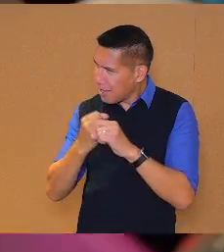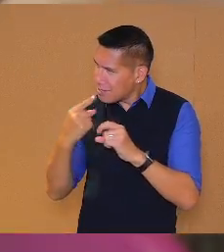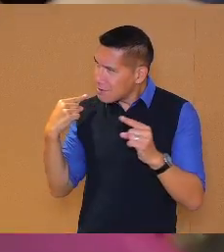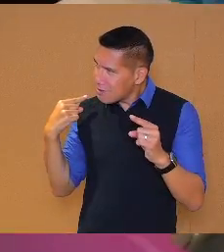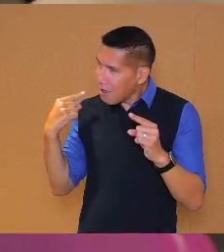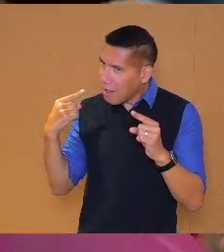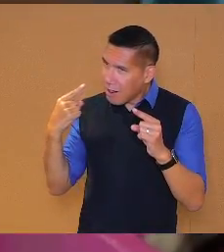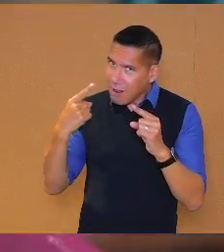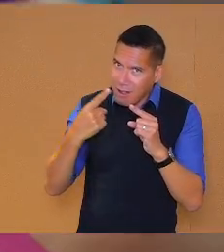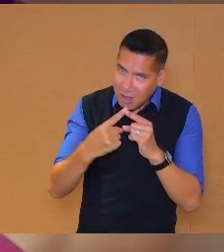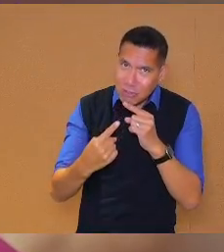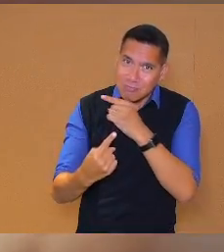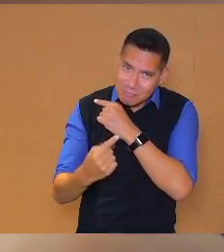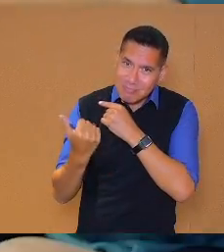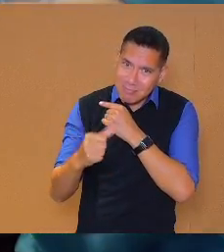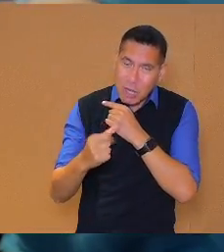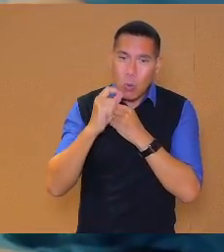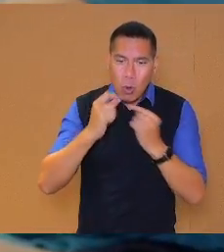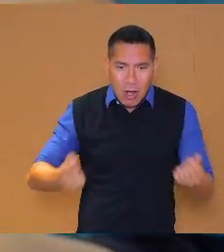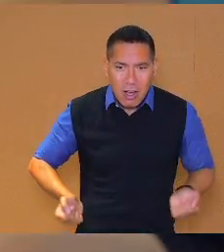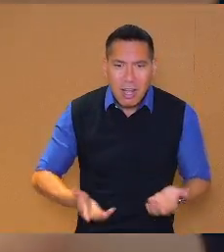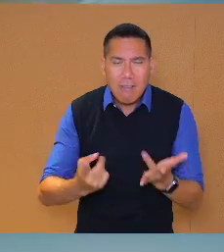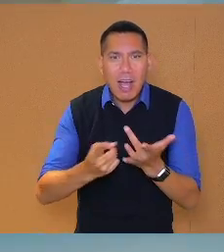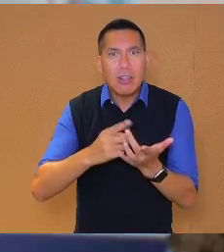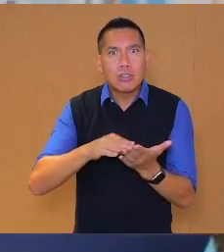And it will inspire other students.